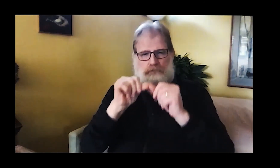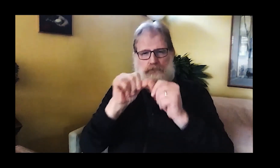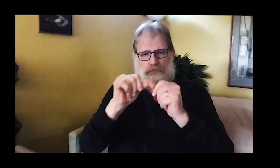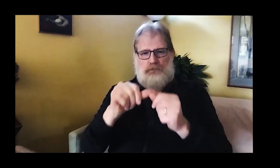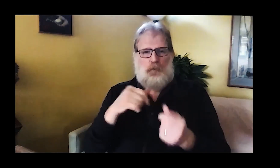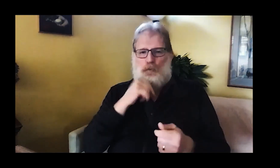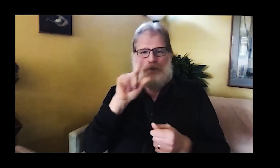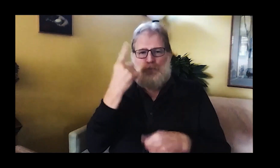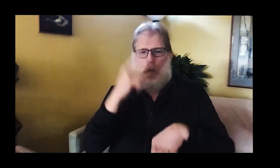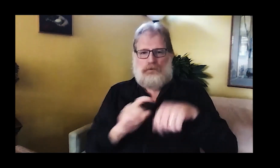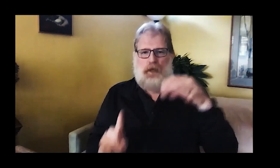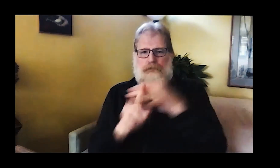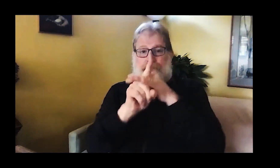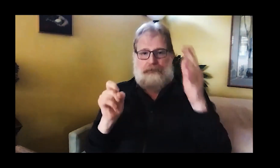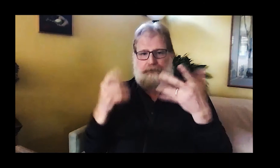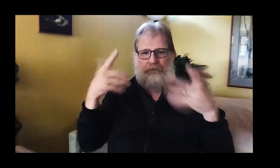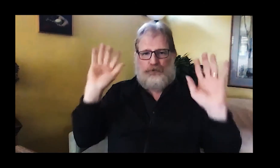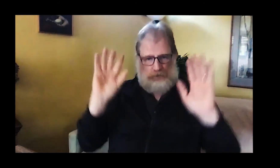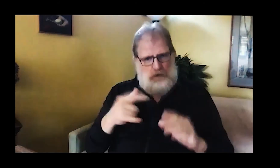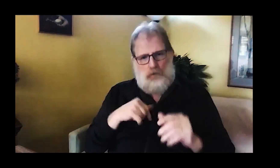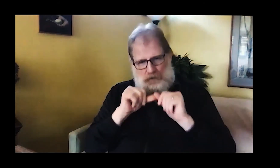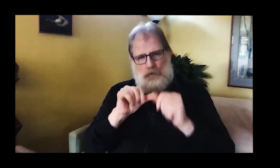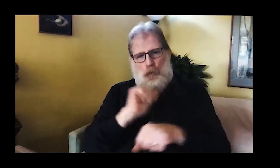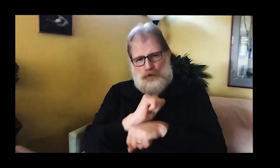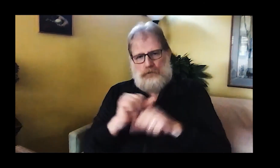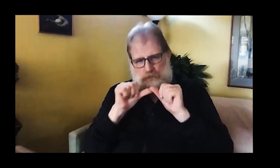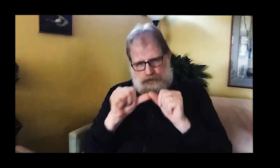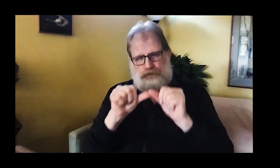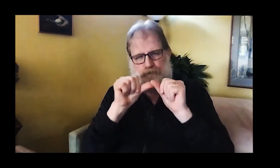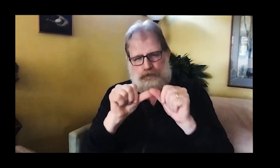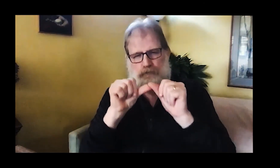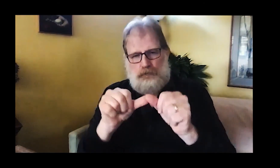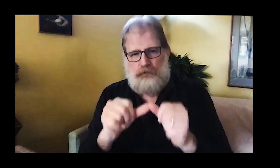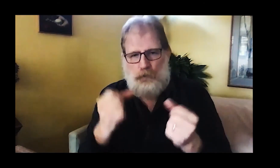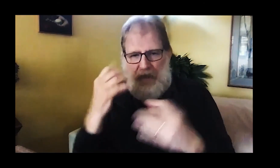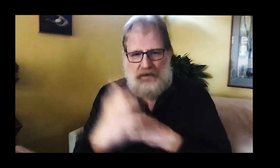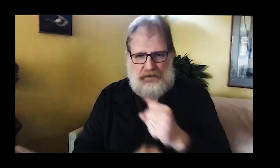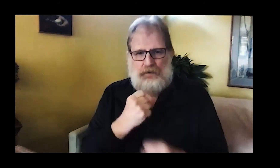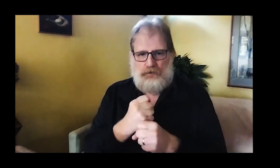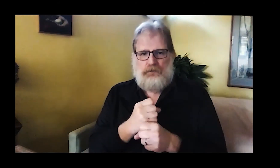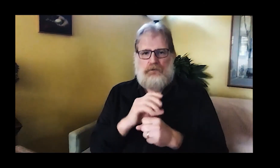just a one-time thing. We have worked to sustain something for many years,